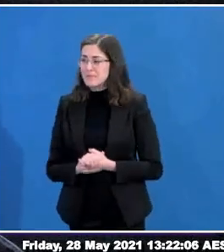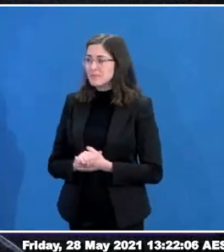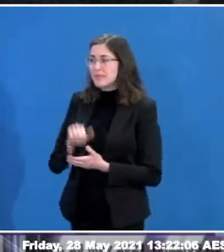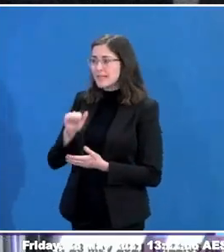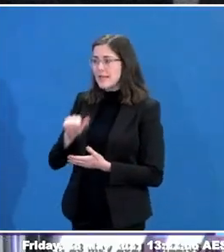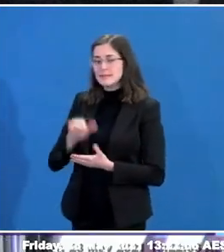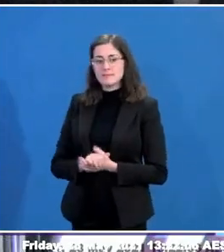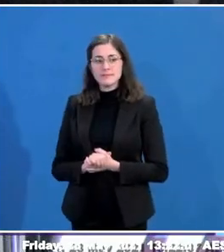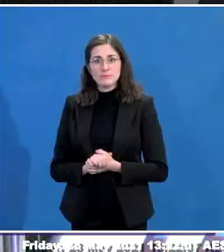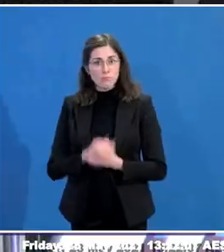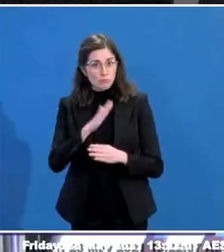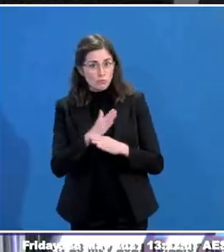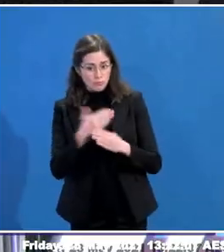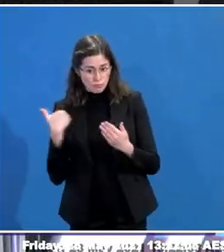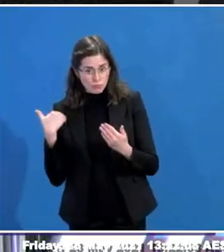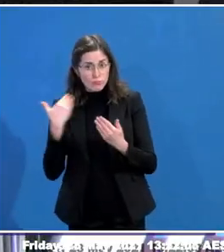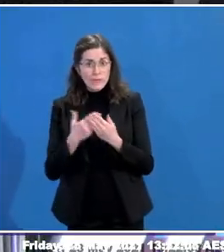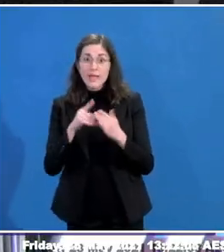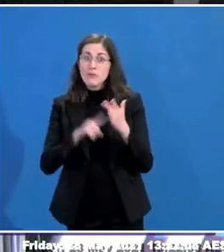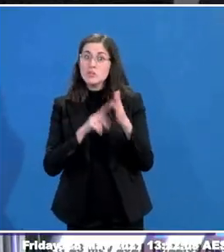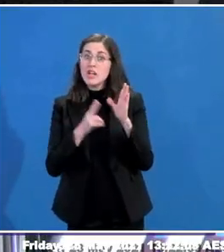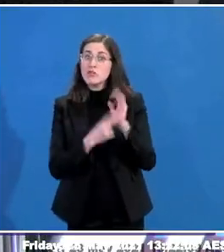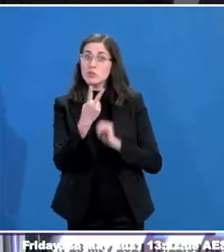You've held that role since January 2020? MR McNAUGHTON: Yes.